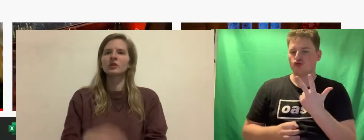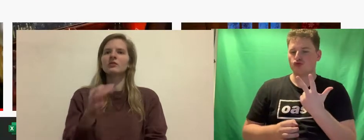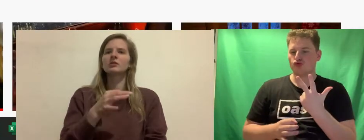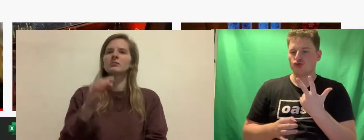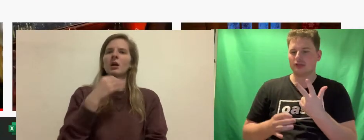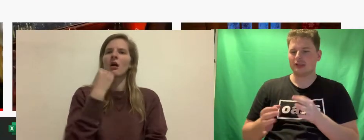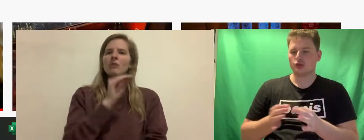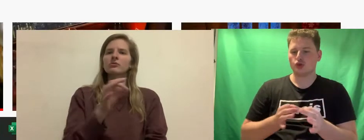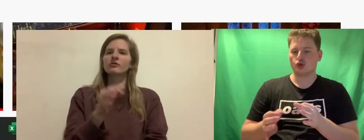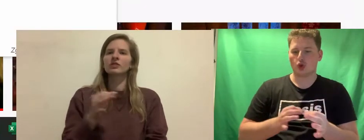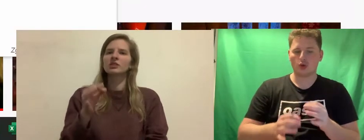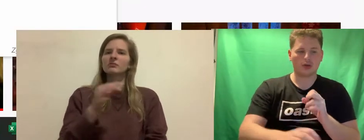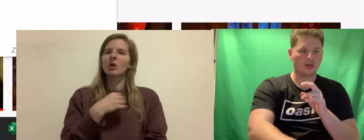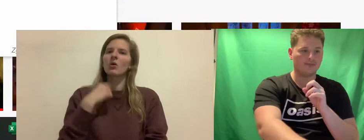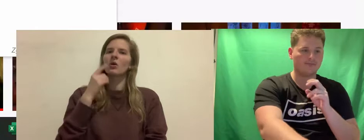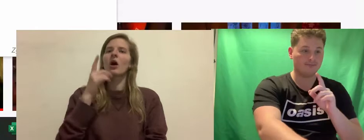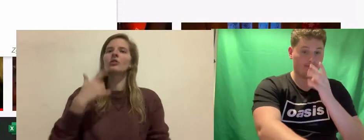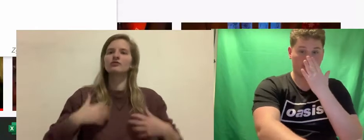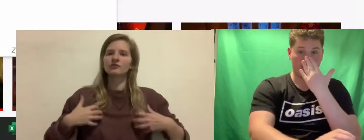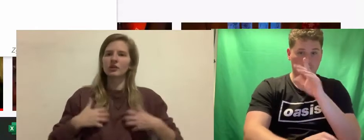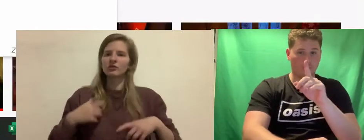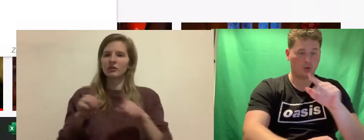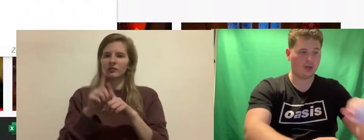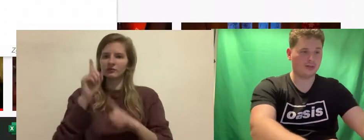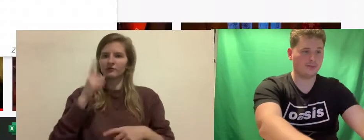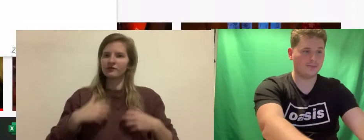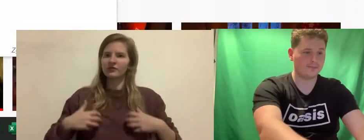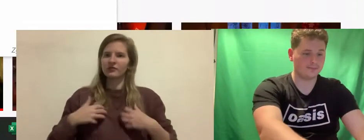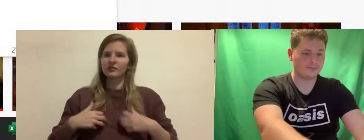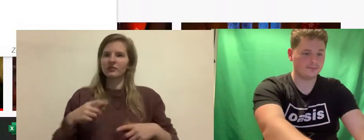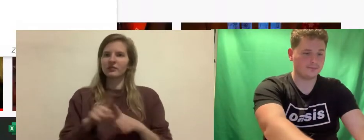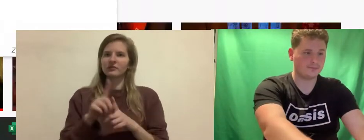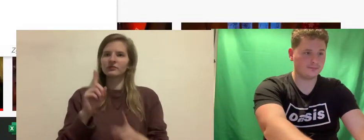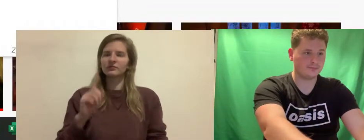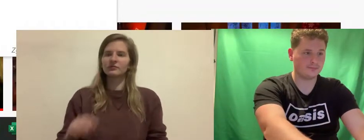K: for me the best is "The Island" and also "Animals"